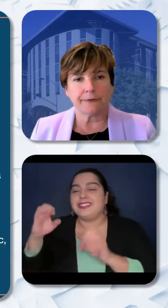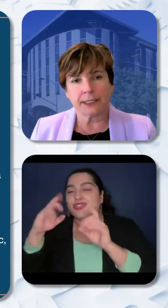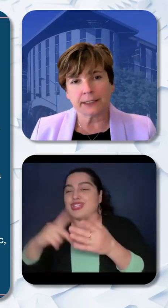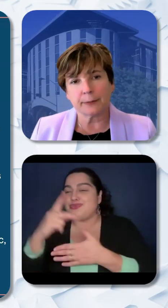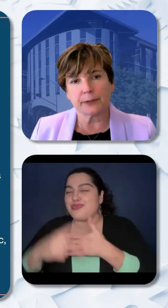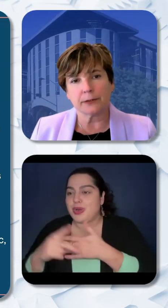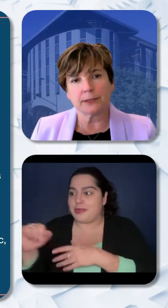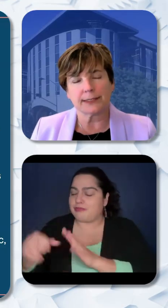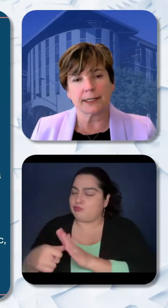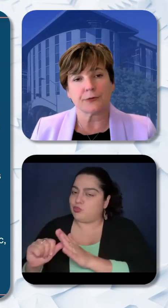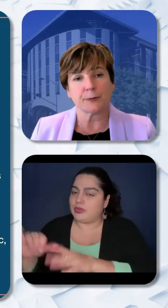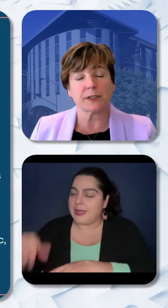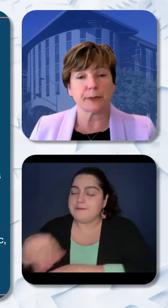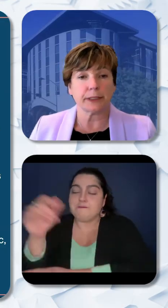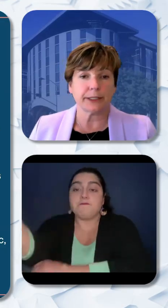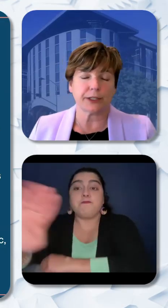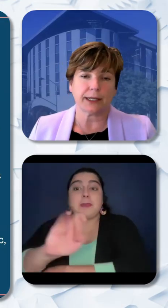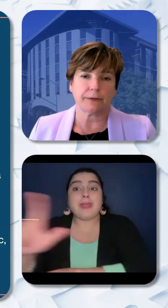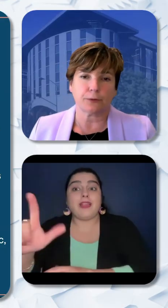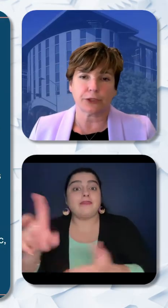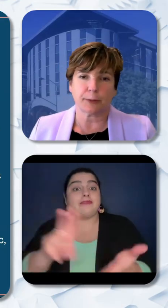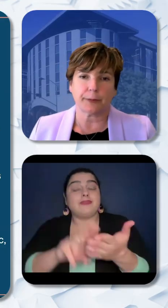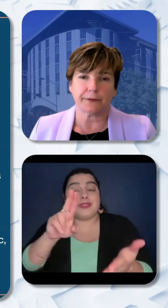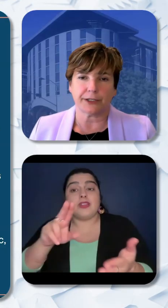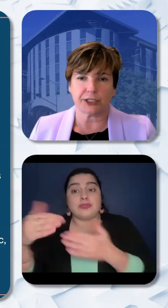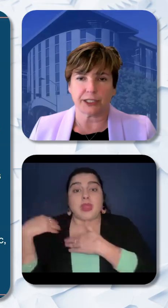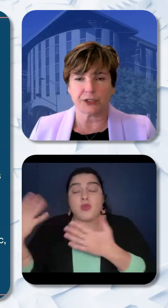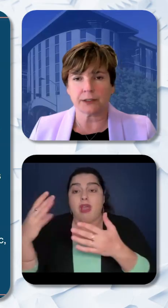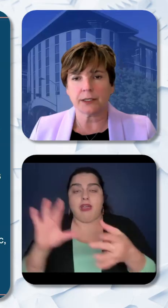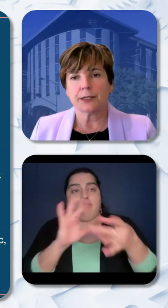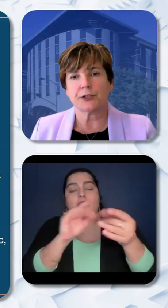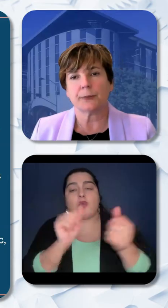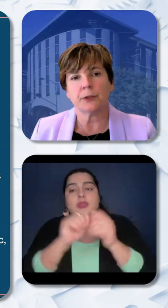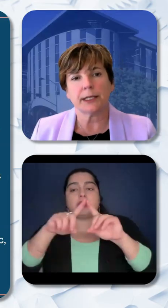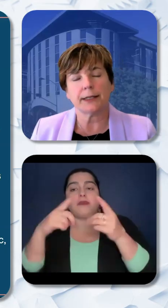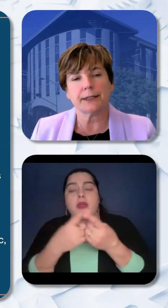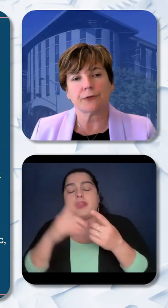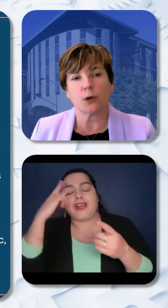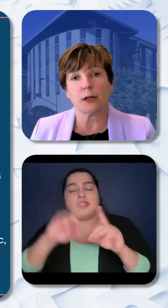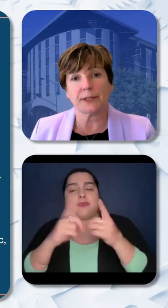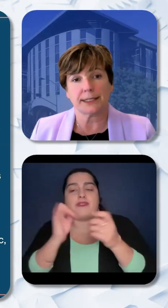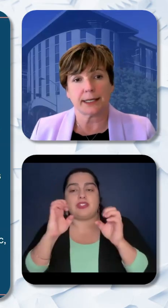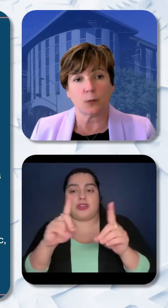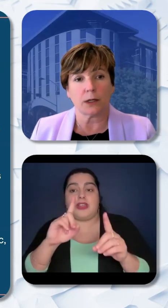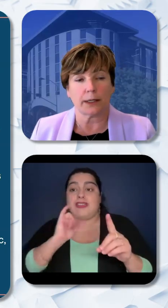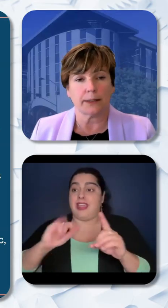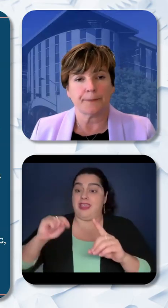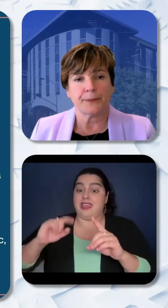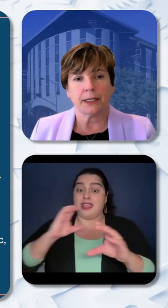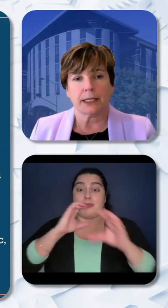And finally, the bill assigns responsibility to the California Department of Education to communicate these requirements statewide.